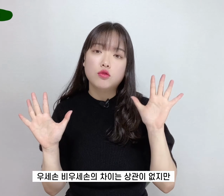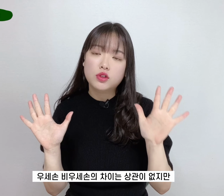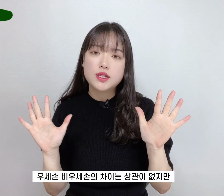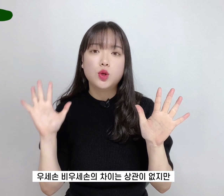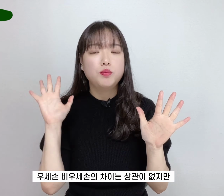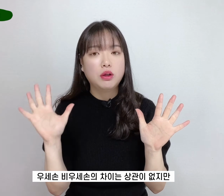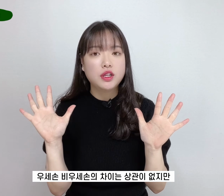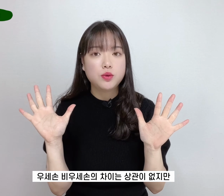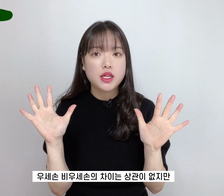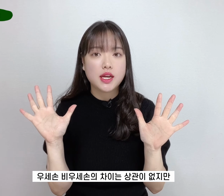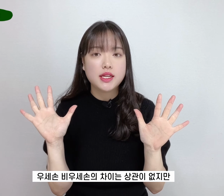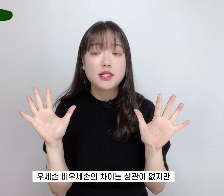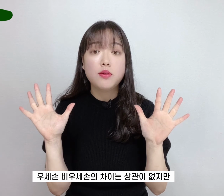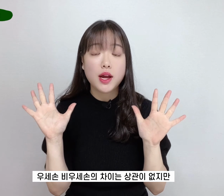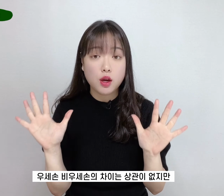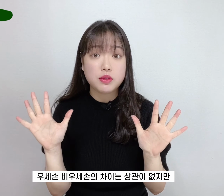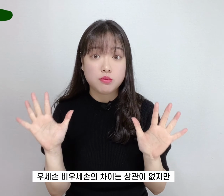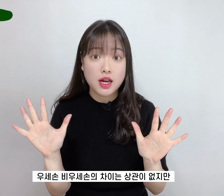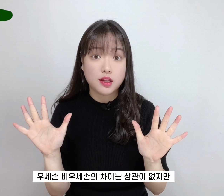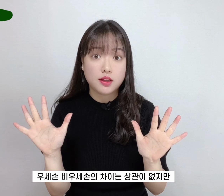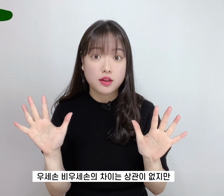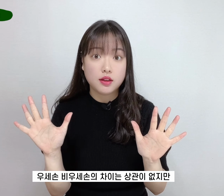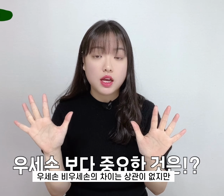right-handed or left-handed.